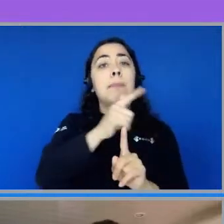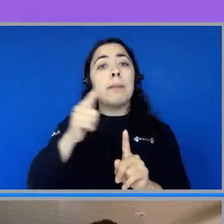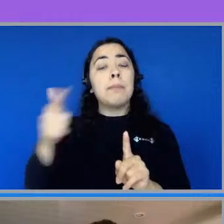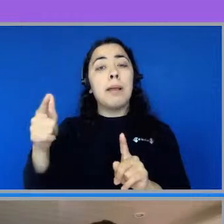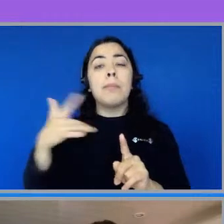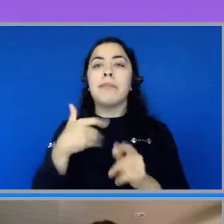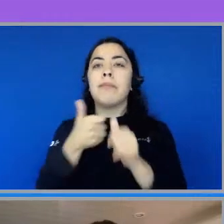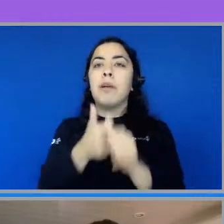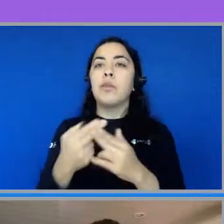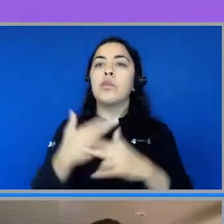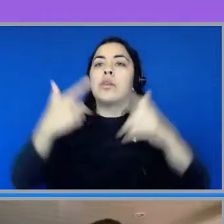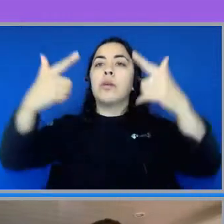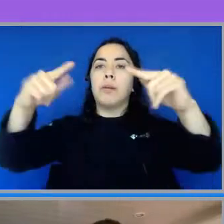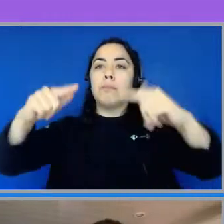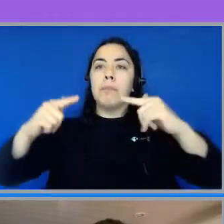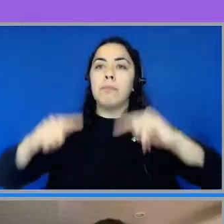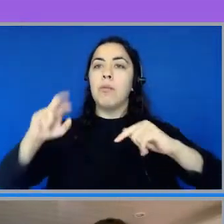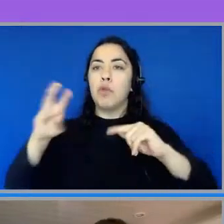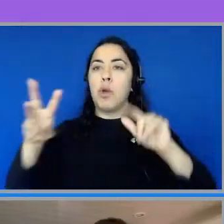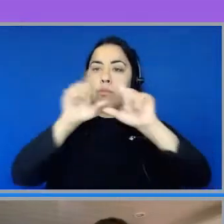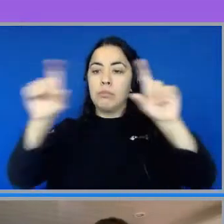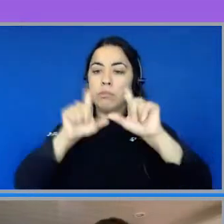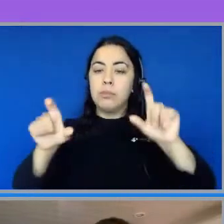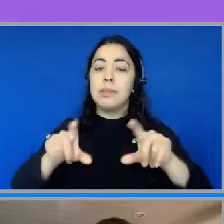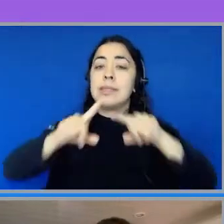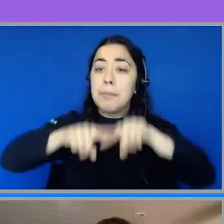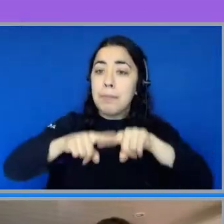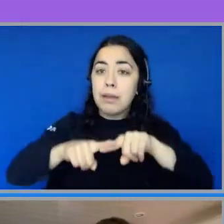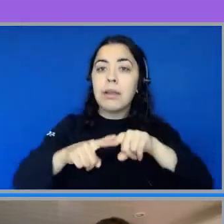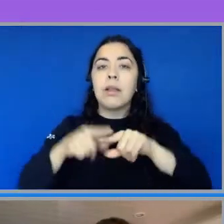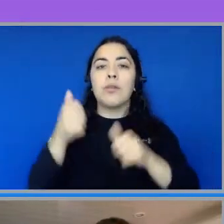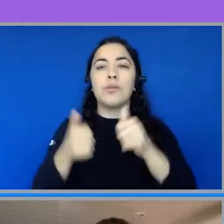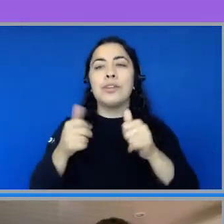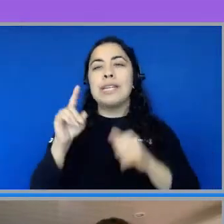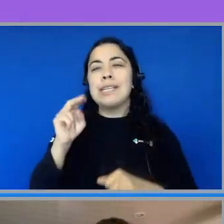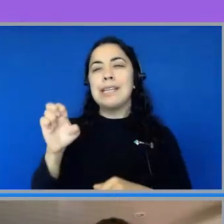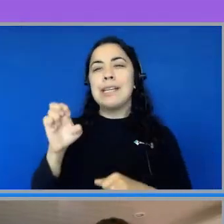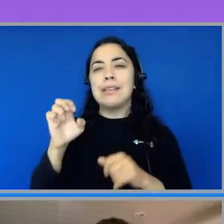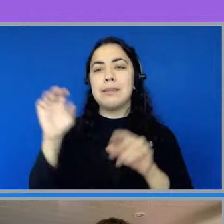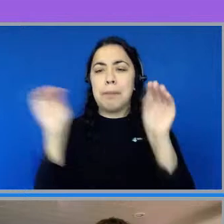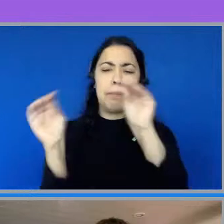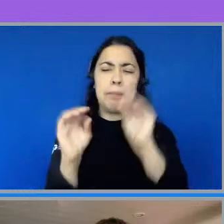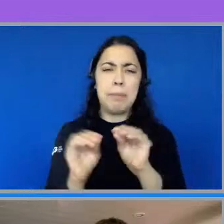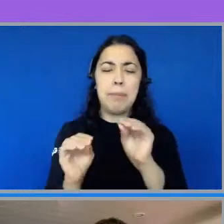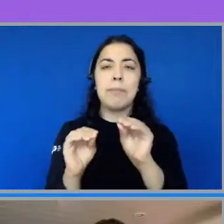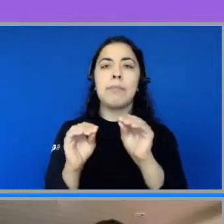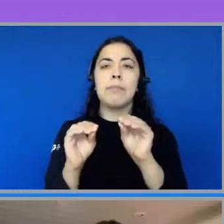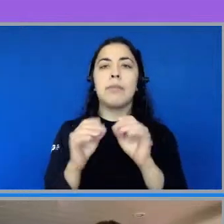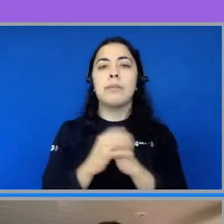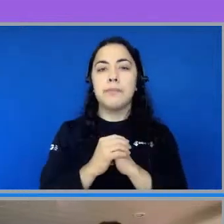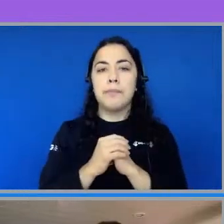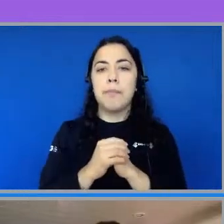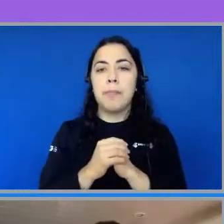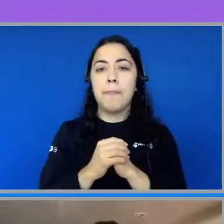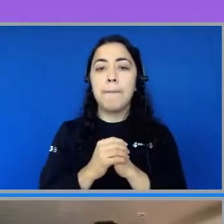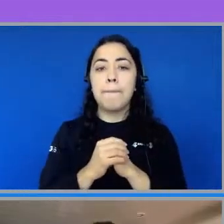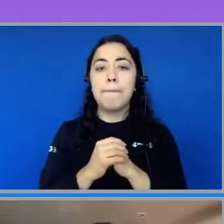row in the rows. They've ended up based on the dense packed